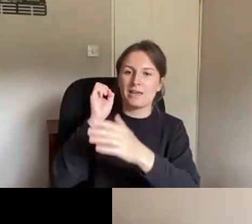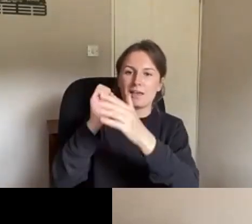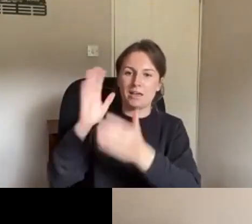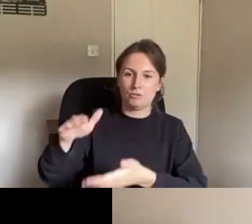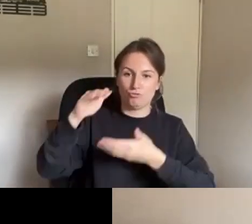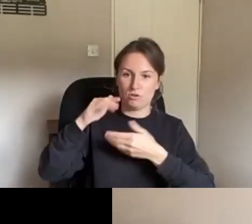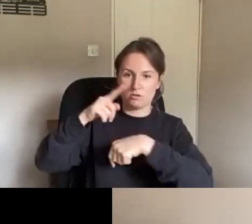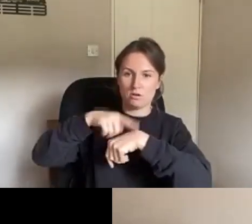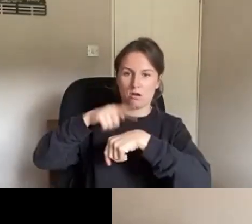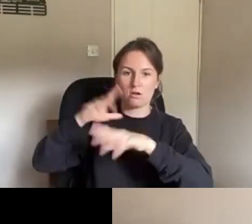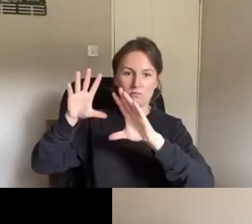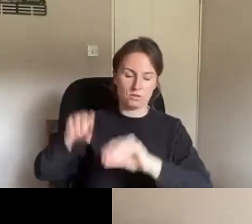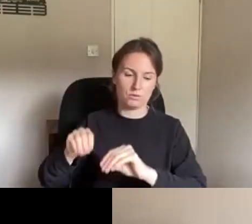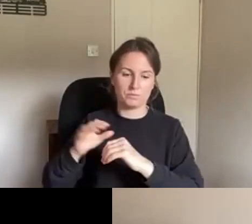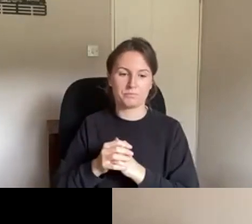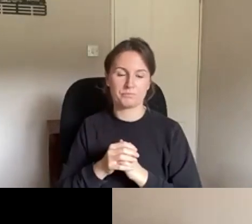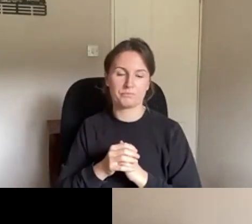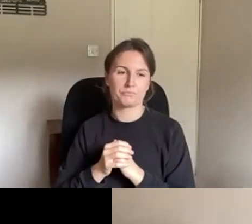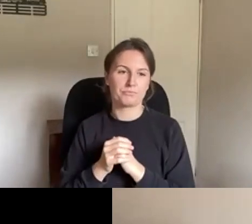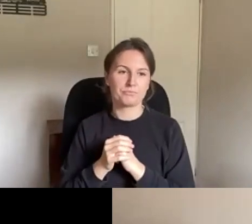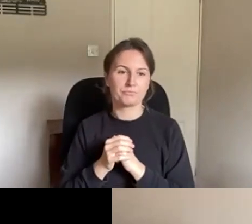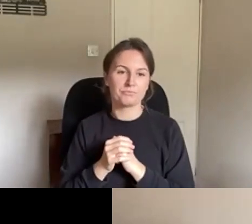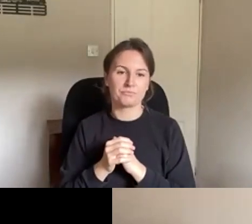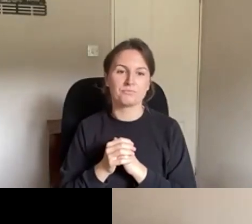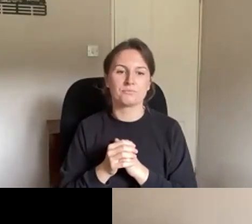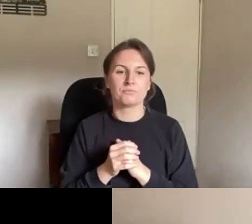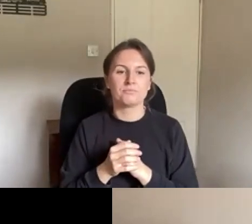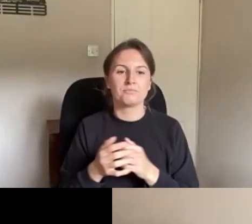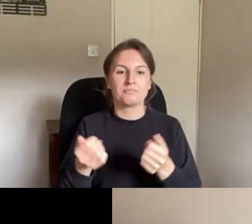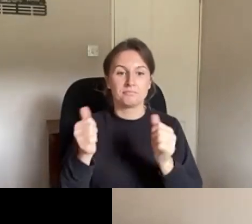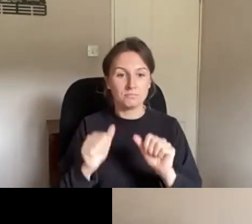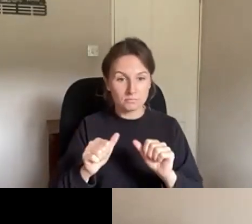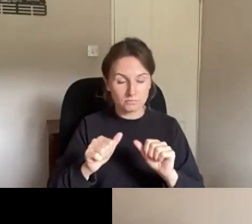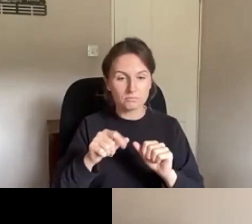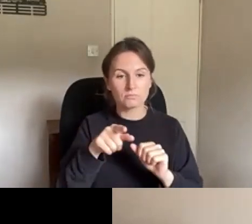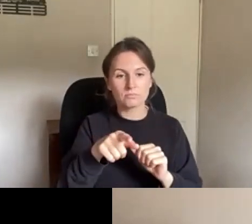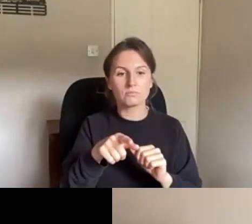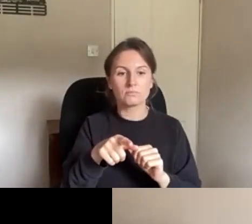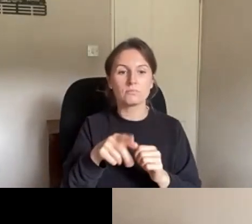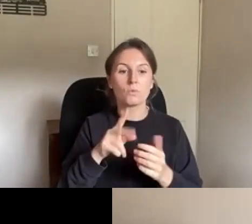Great, thanks Ewelina. Another one is, what advice would you give to organizations entering the awards